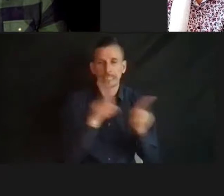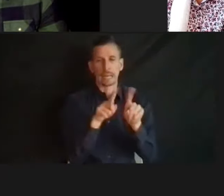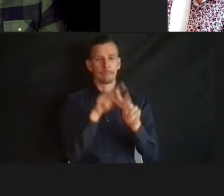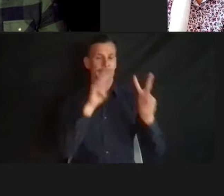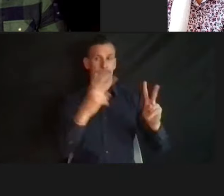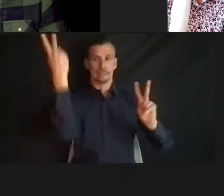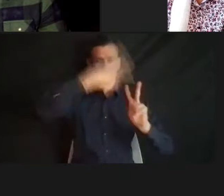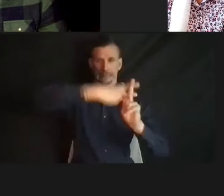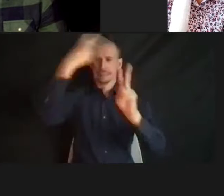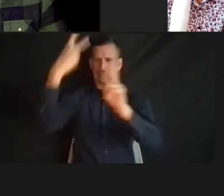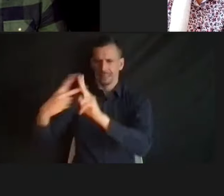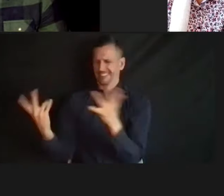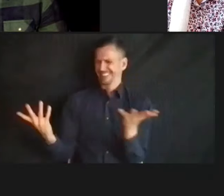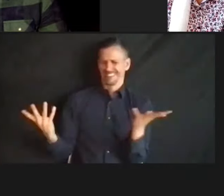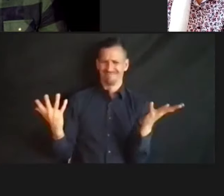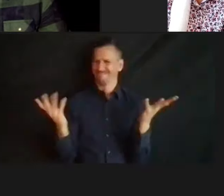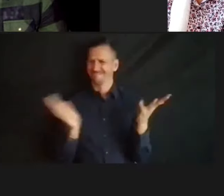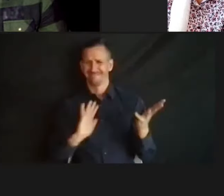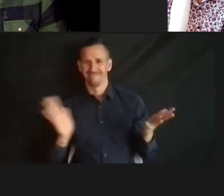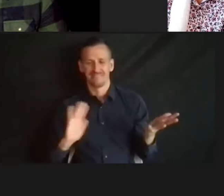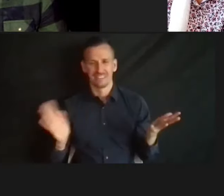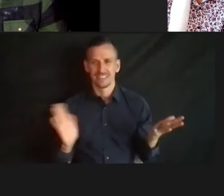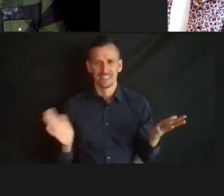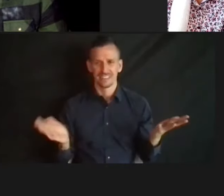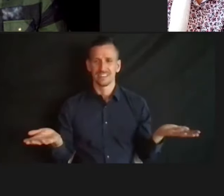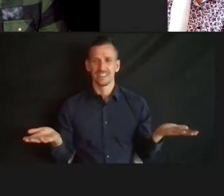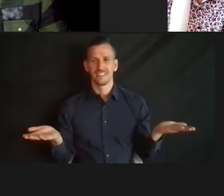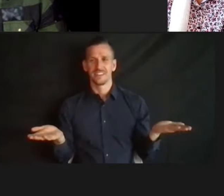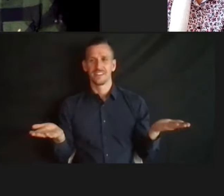between the urban centers and the rural or the north and the south, depending on your